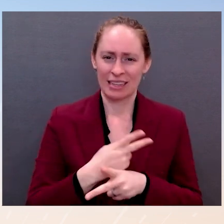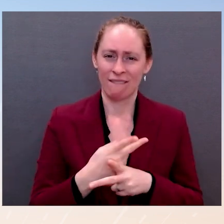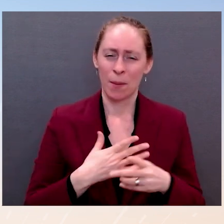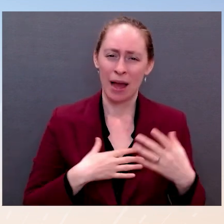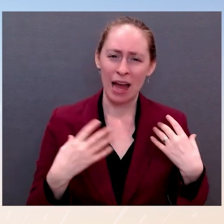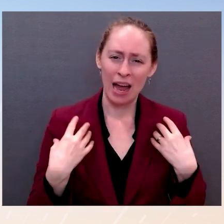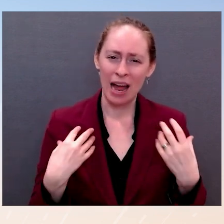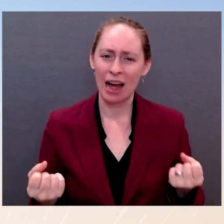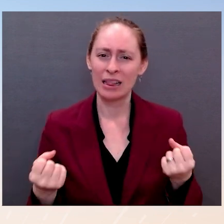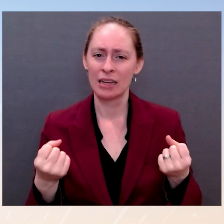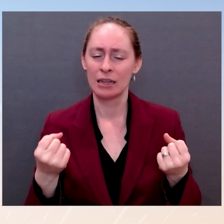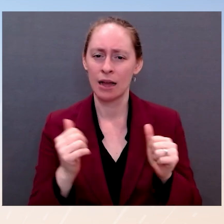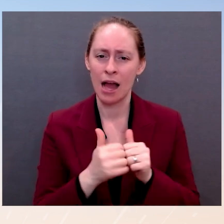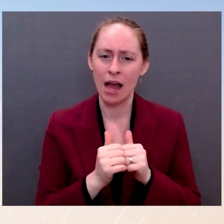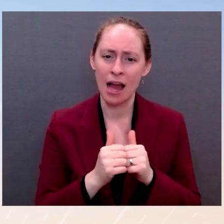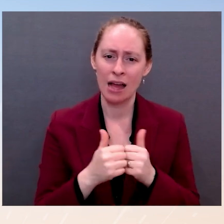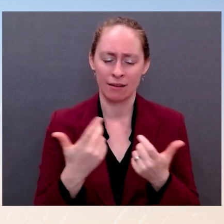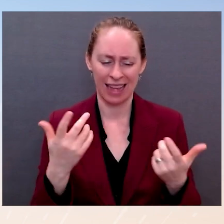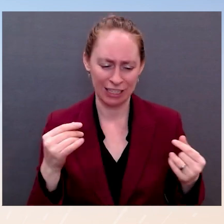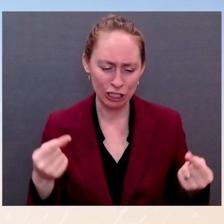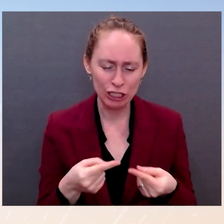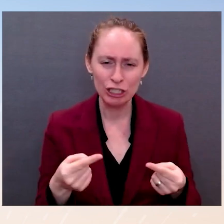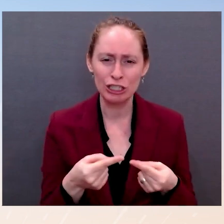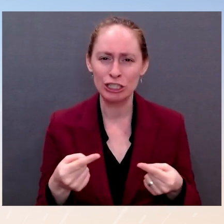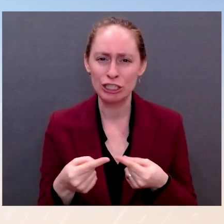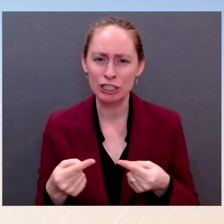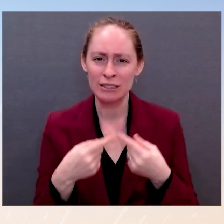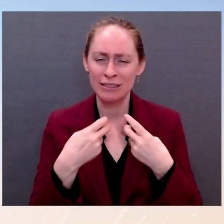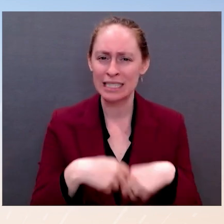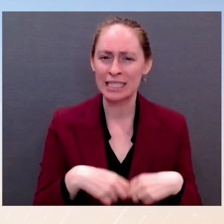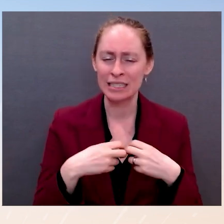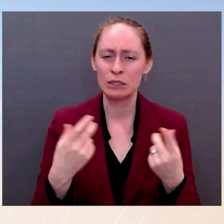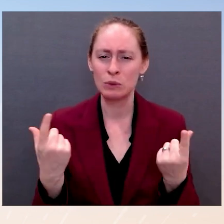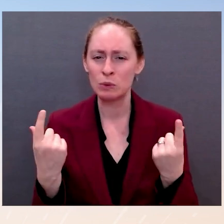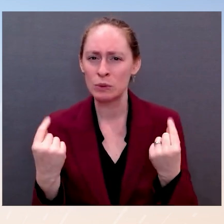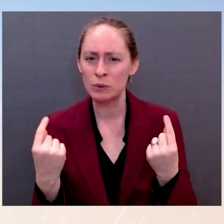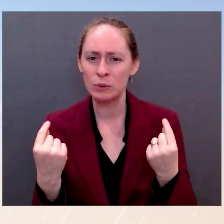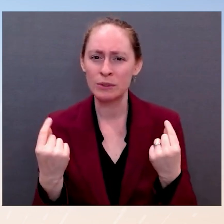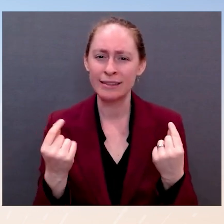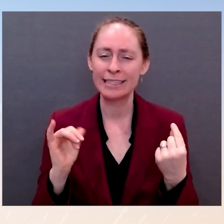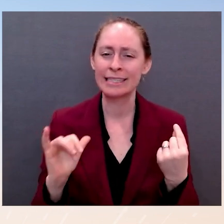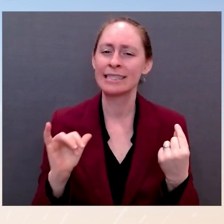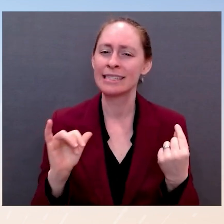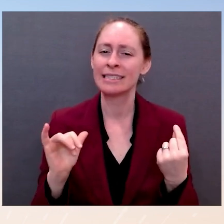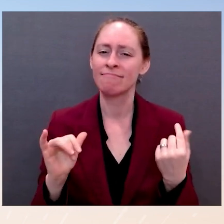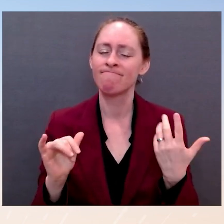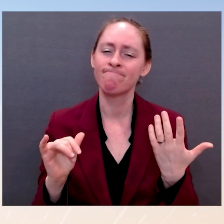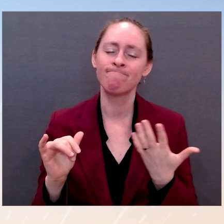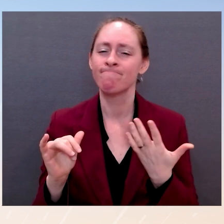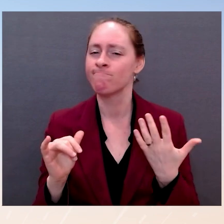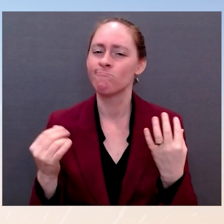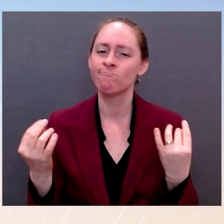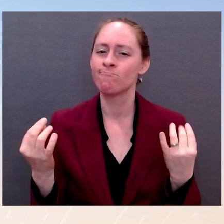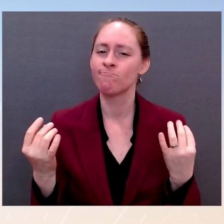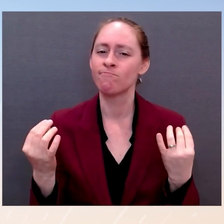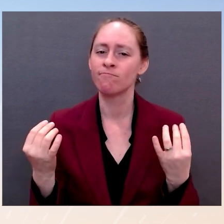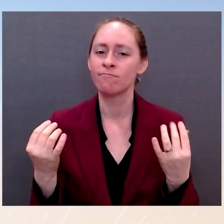as it related to my ankle. And, you know, I learned the importance of taking ownership for oneself.